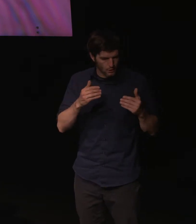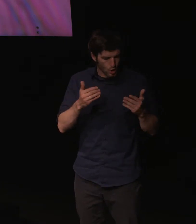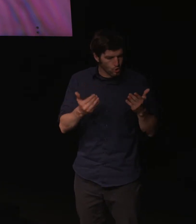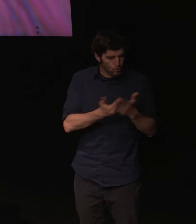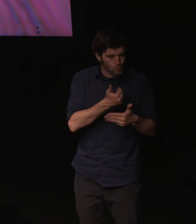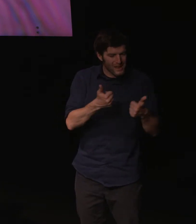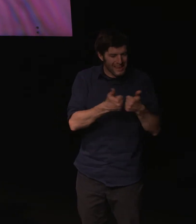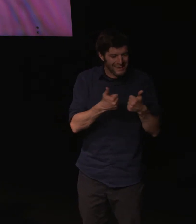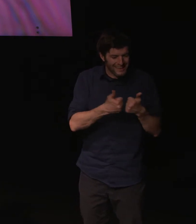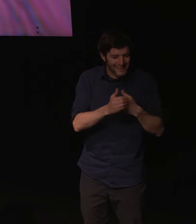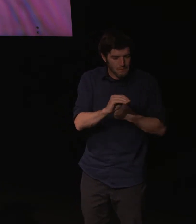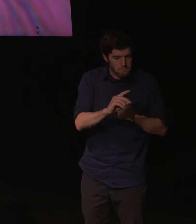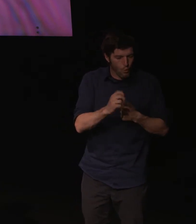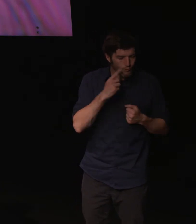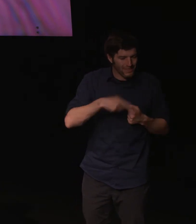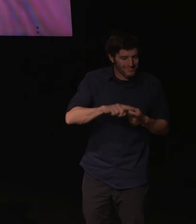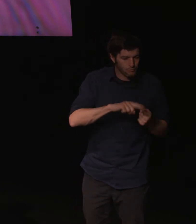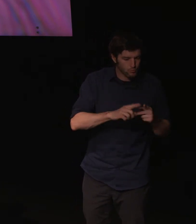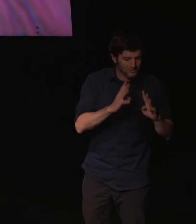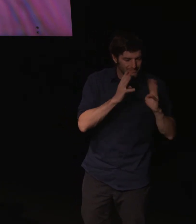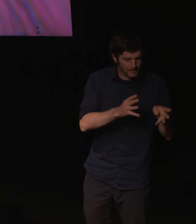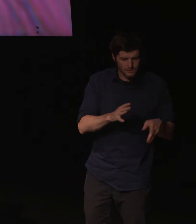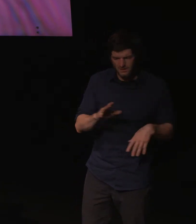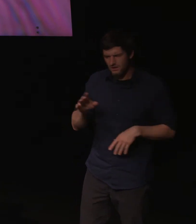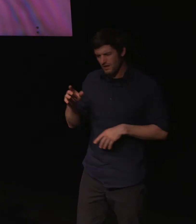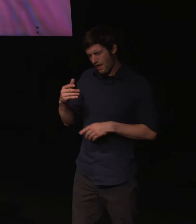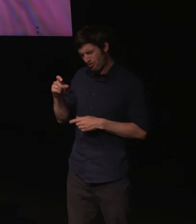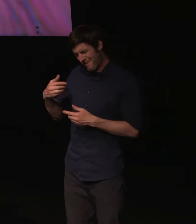"No, I'm going to change up in the settings how these things work."?